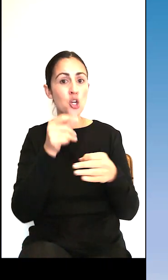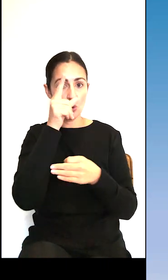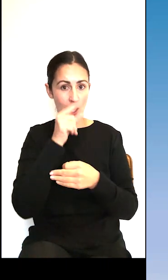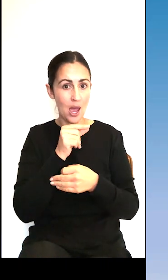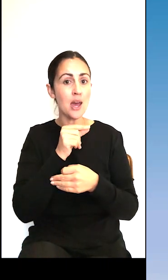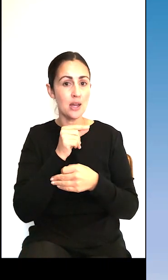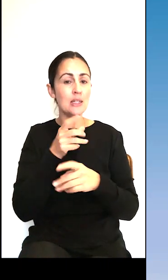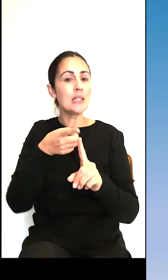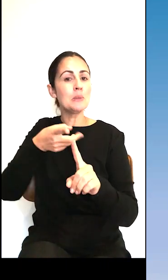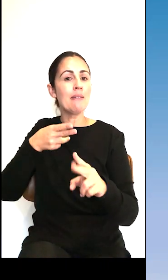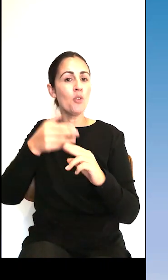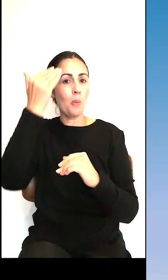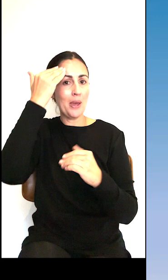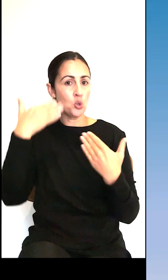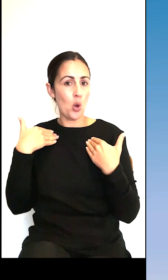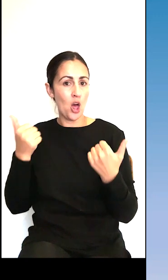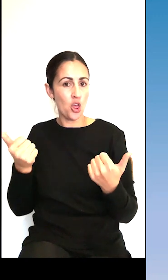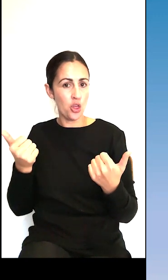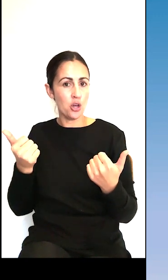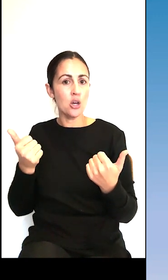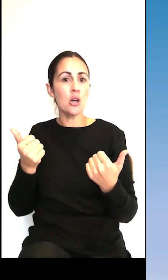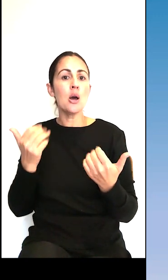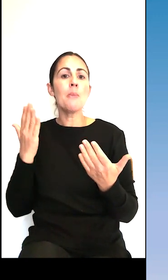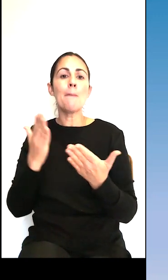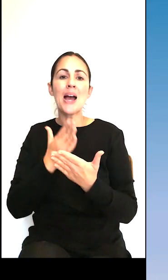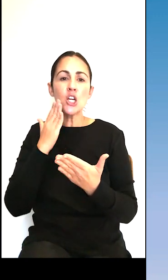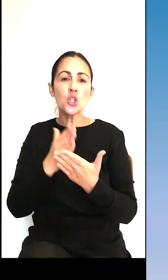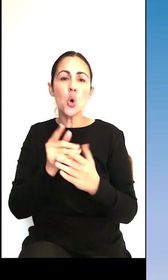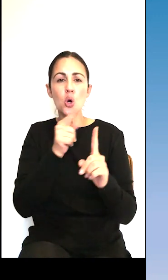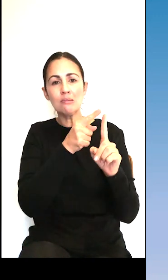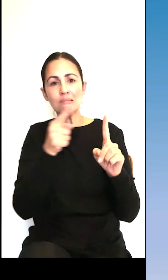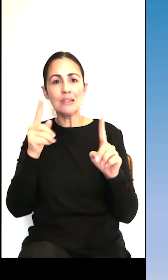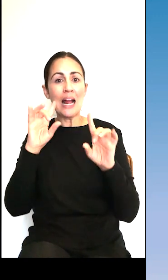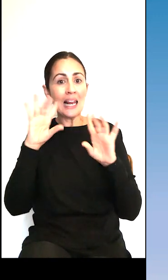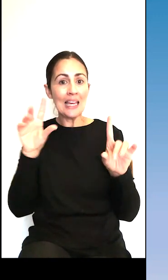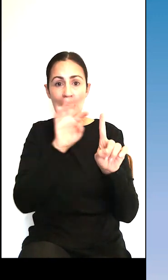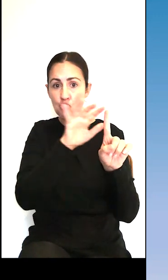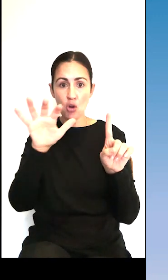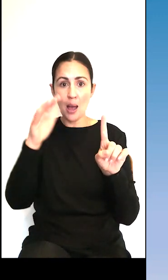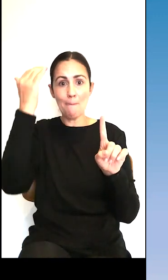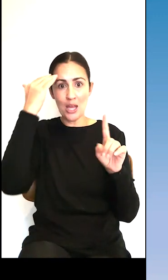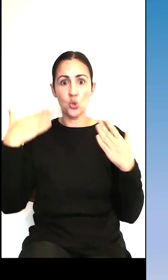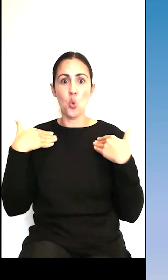but it will appear as advance care planning document, so from the healthcare provider's end,